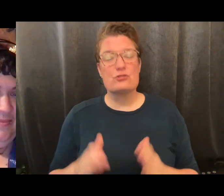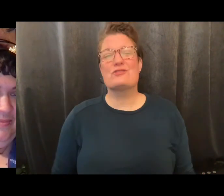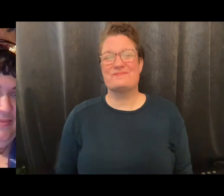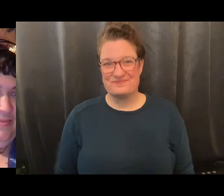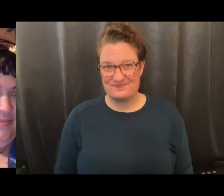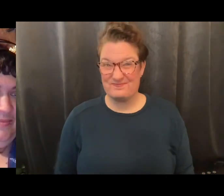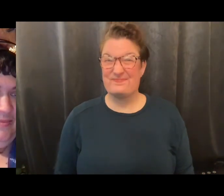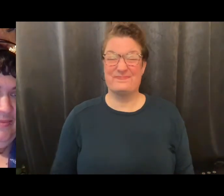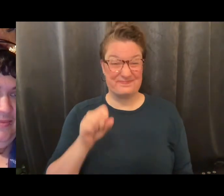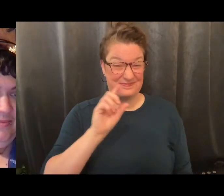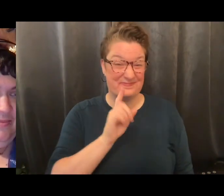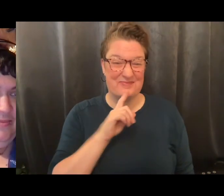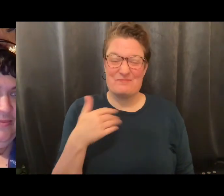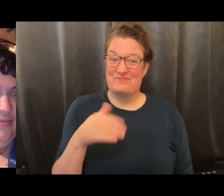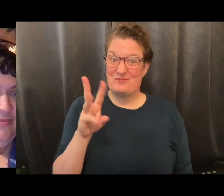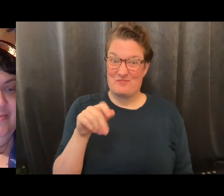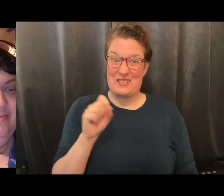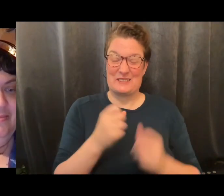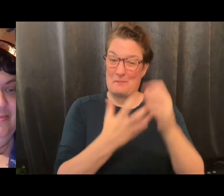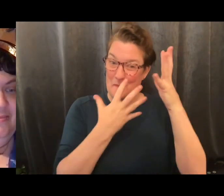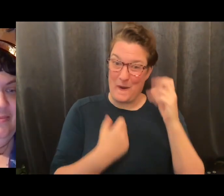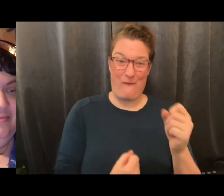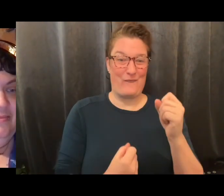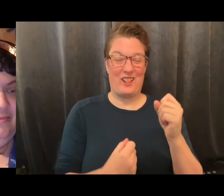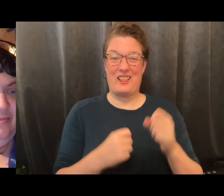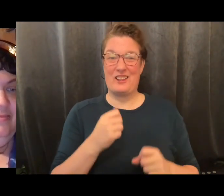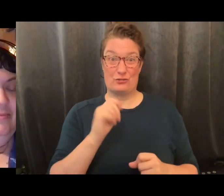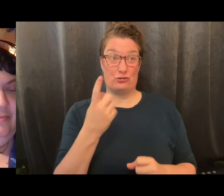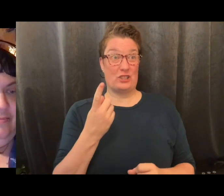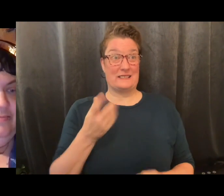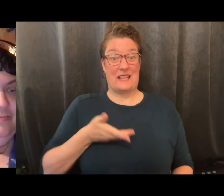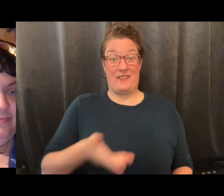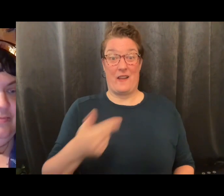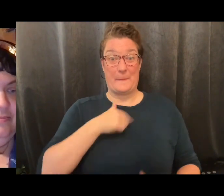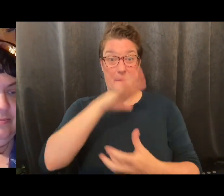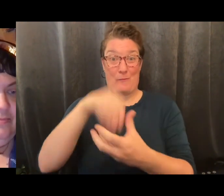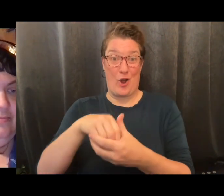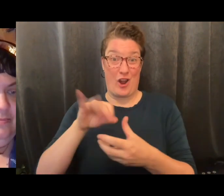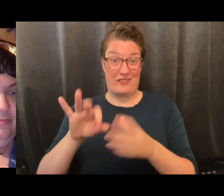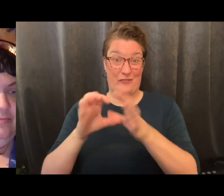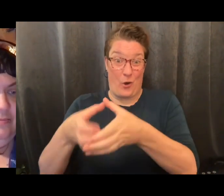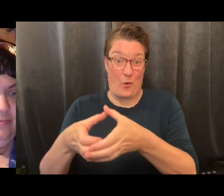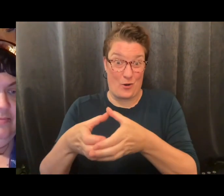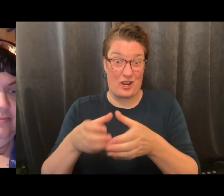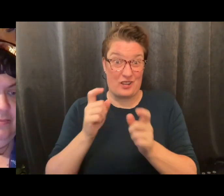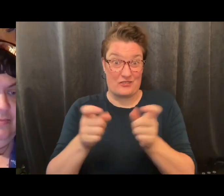First of all, just being invited to be part of this cohort for me was a real honor.